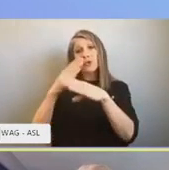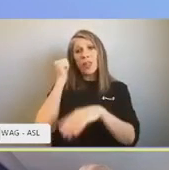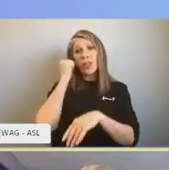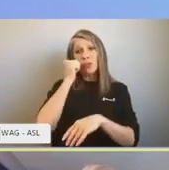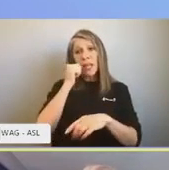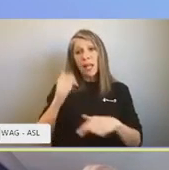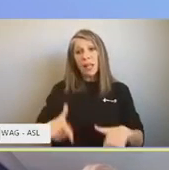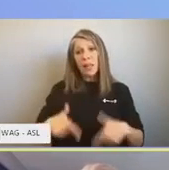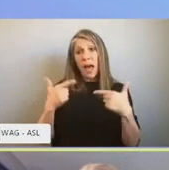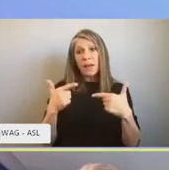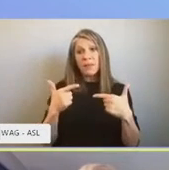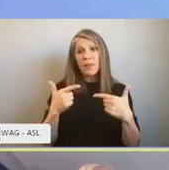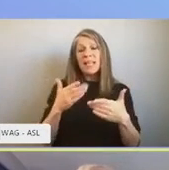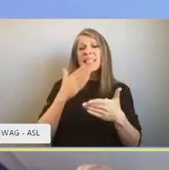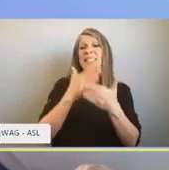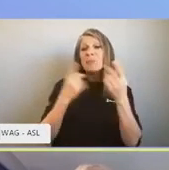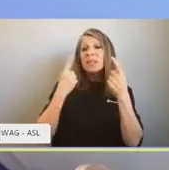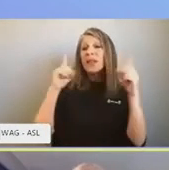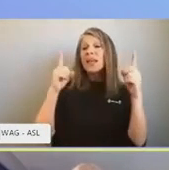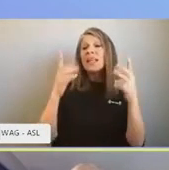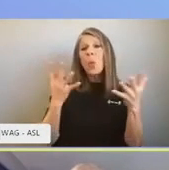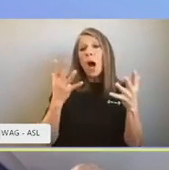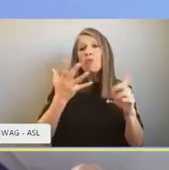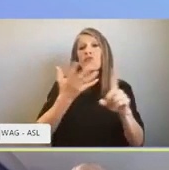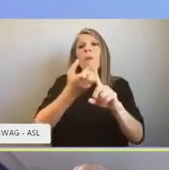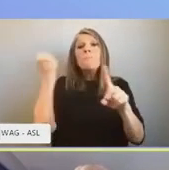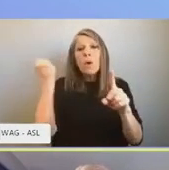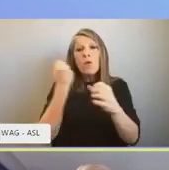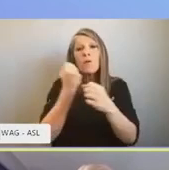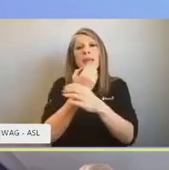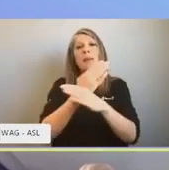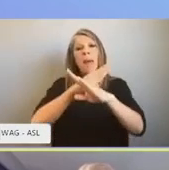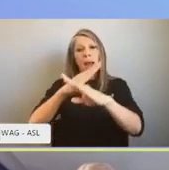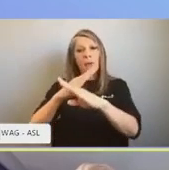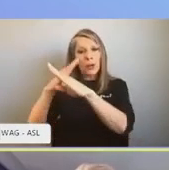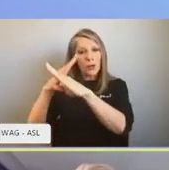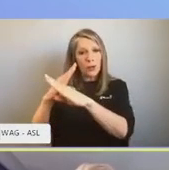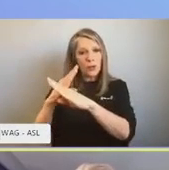not civically engaged or not engaged in elections because they face barriers in their daily lives. Sense